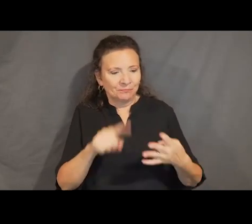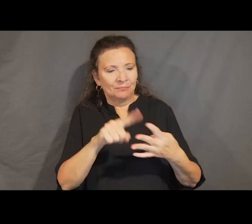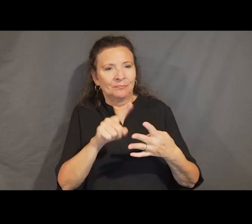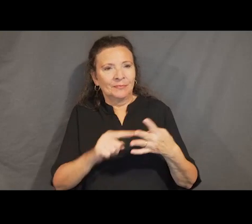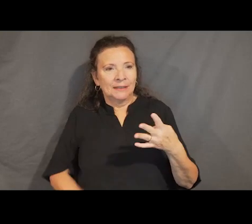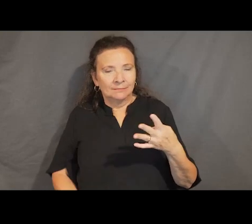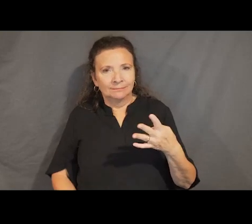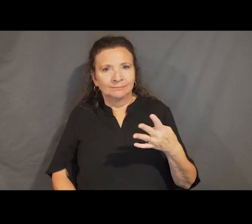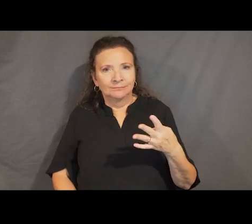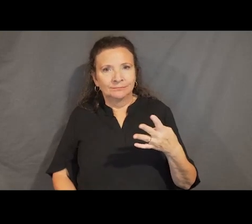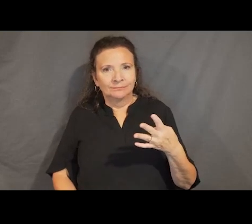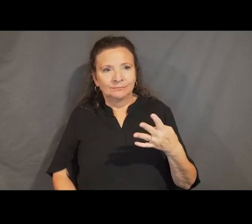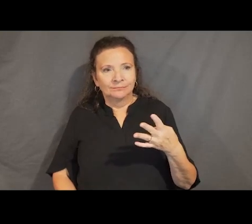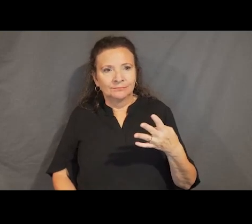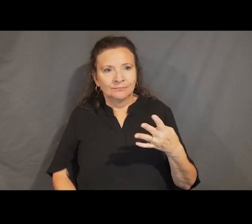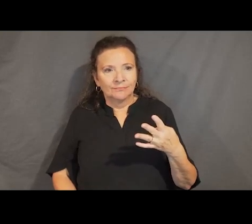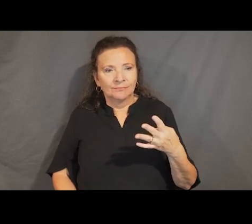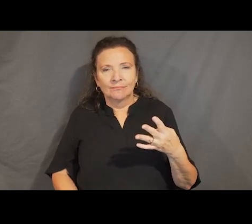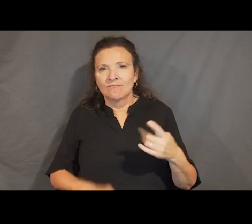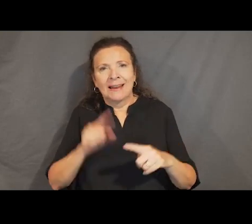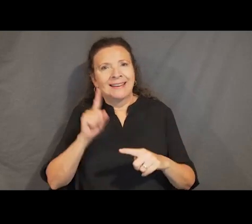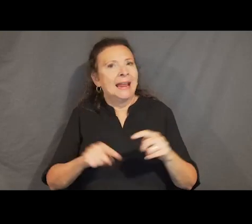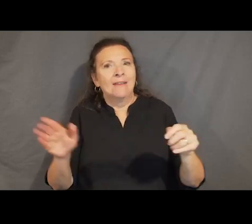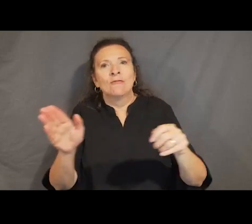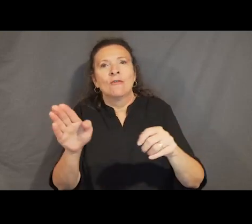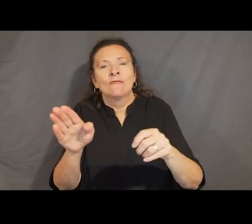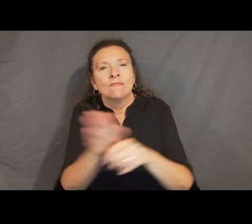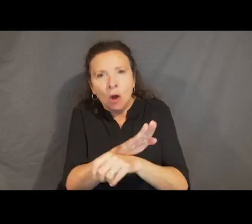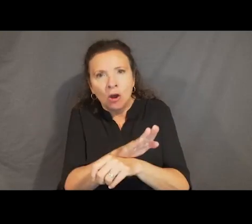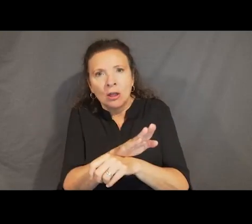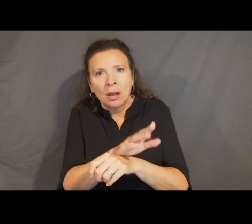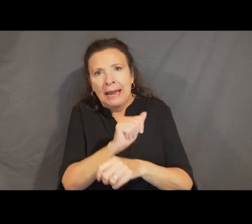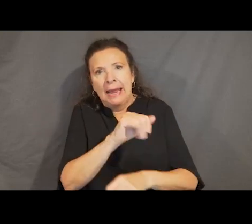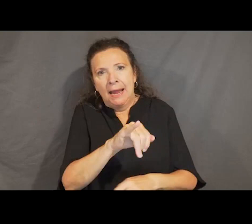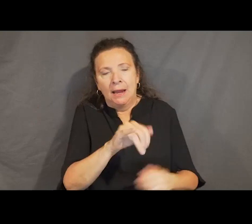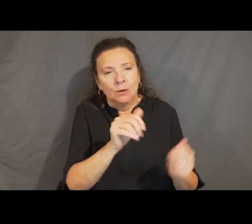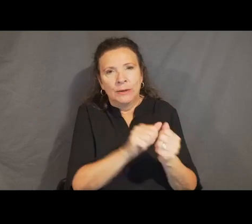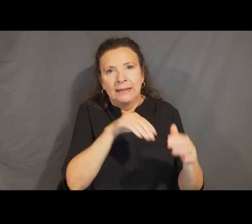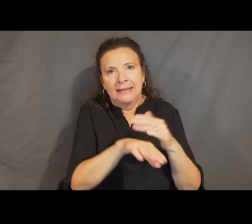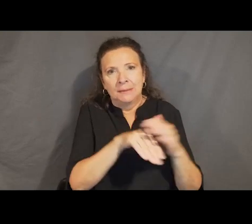one, is false. It cannot be fully automated. Anytime you see that on a website, run and